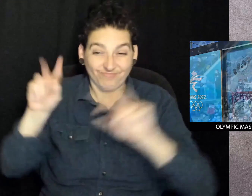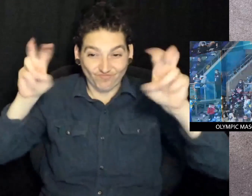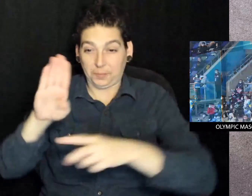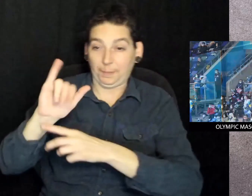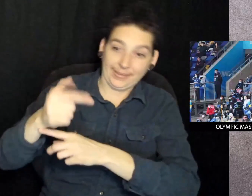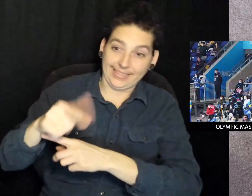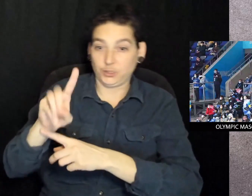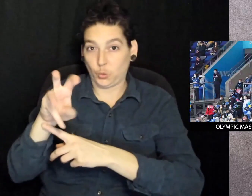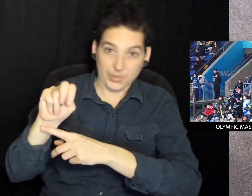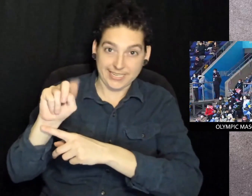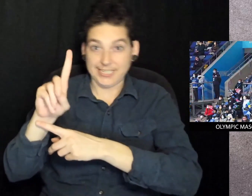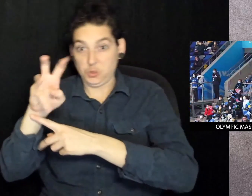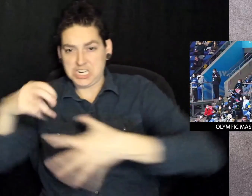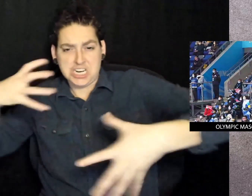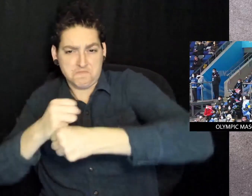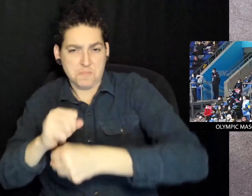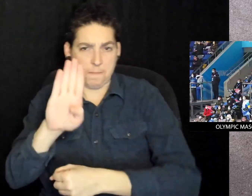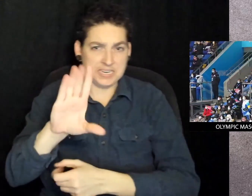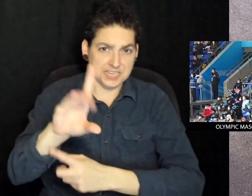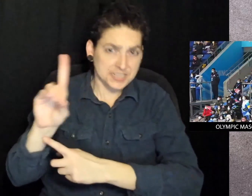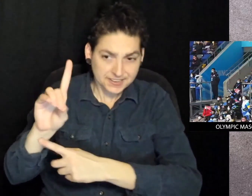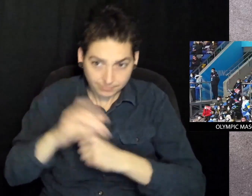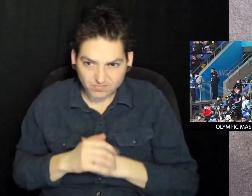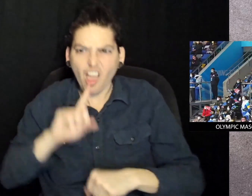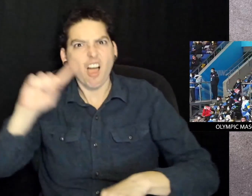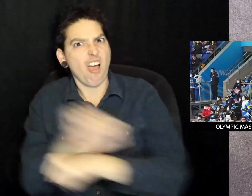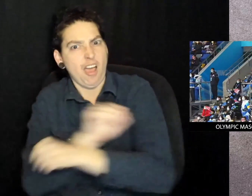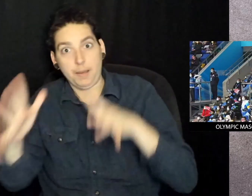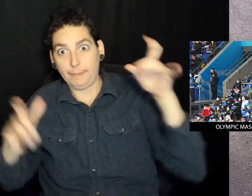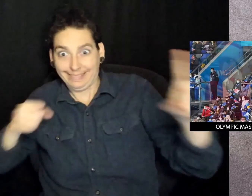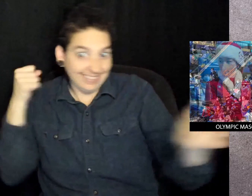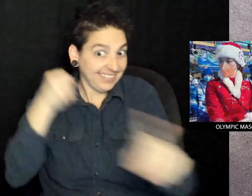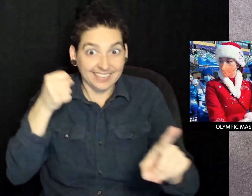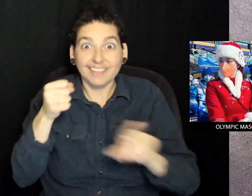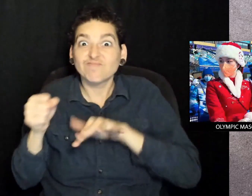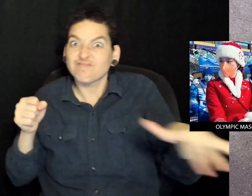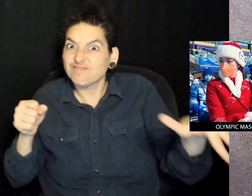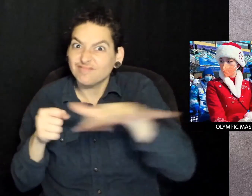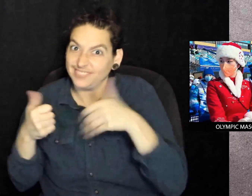Beijing Winter Olympics mascot Bing Dwen Dwen or BDD is a big hit at the games